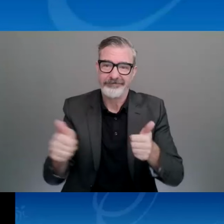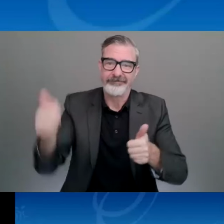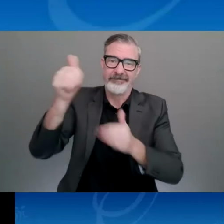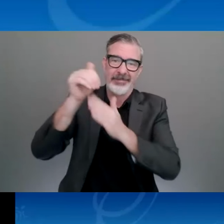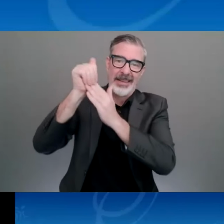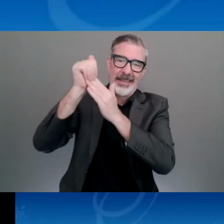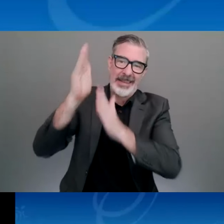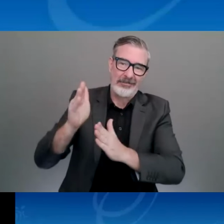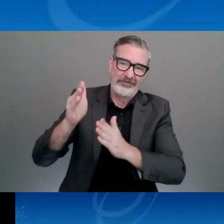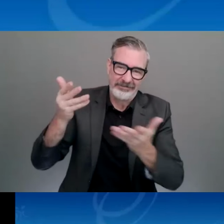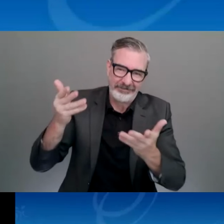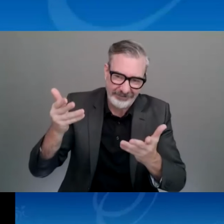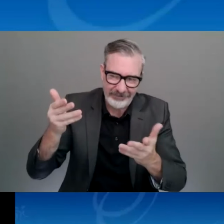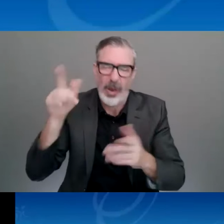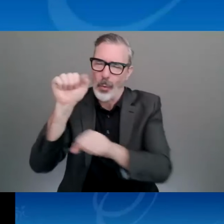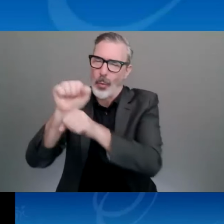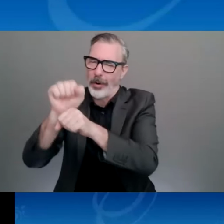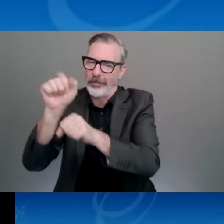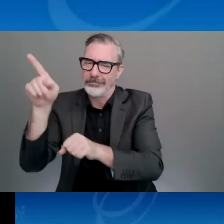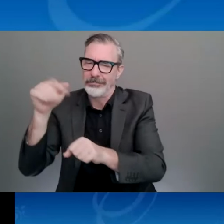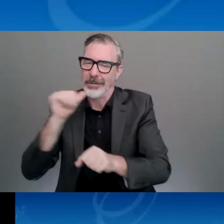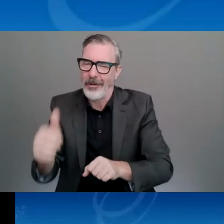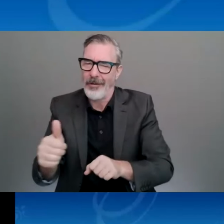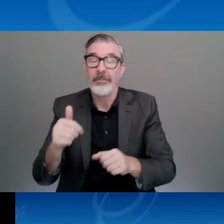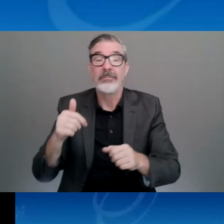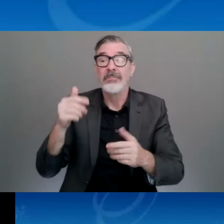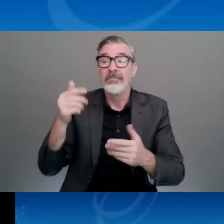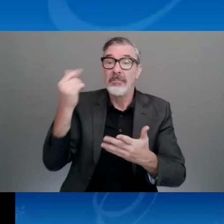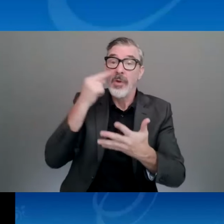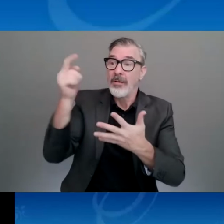of leadership to impact these changes on an organizational level,